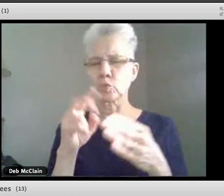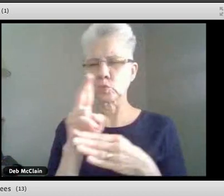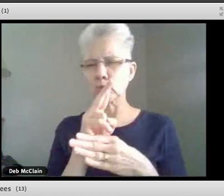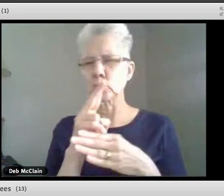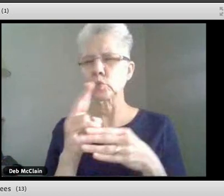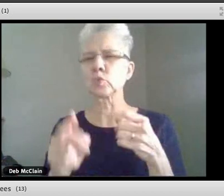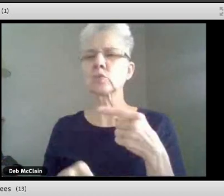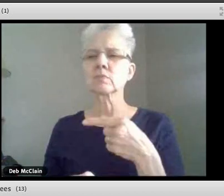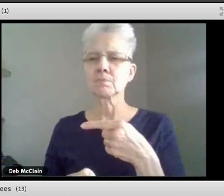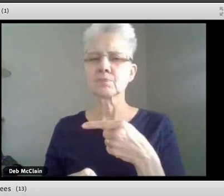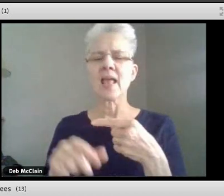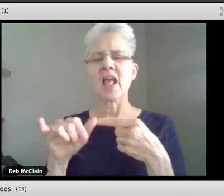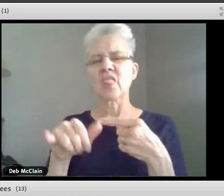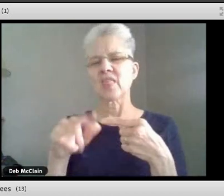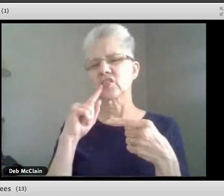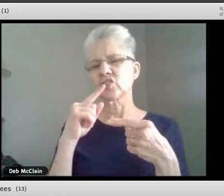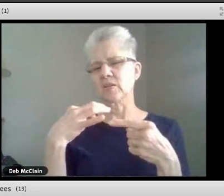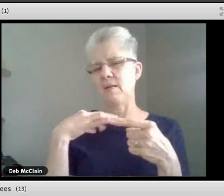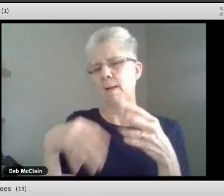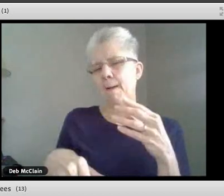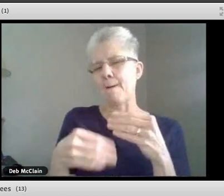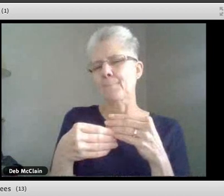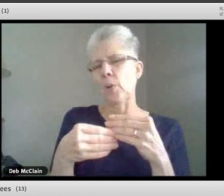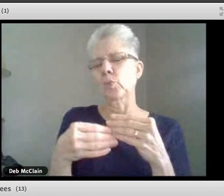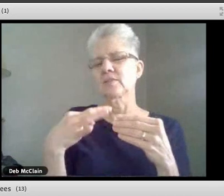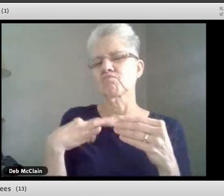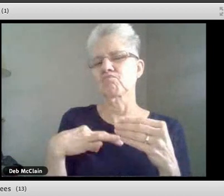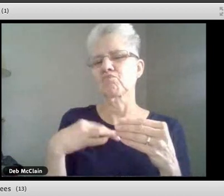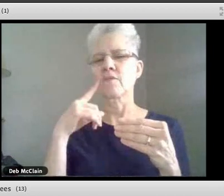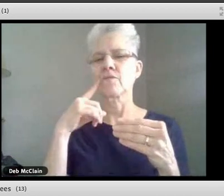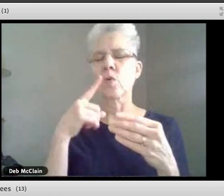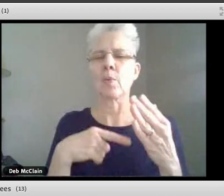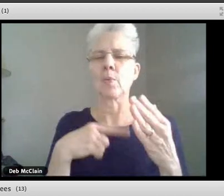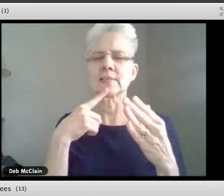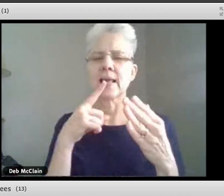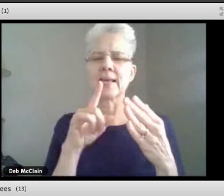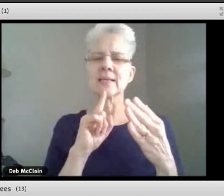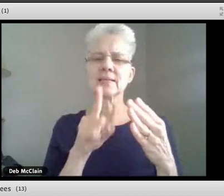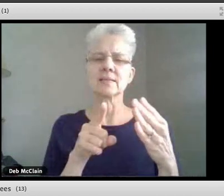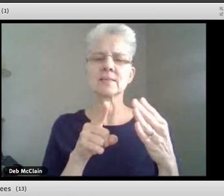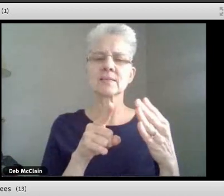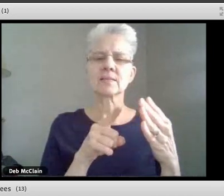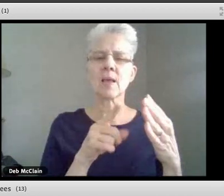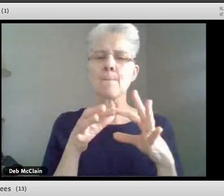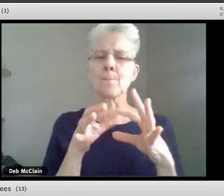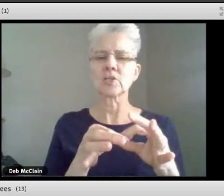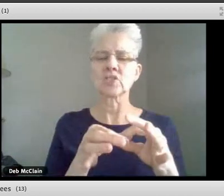What I would say is bridging the digital divide also means making sure that you can answer people's questions